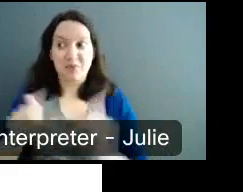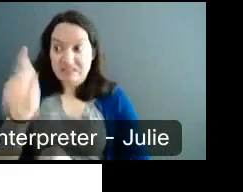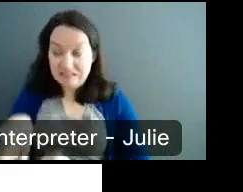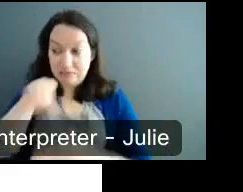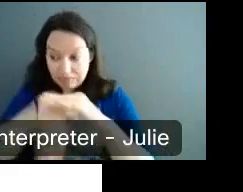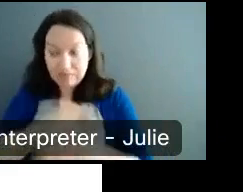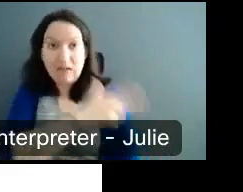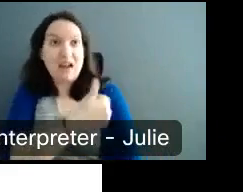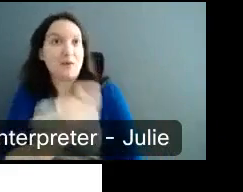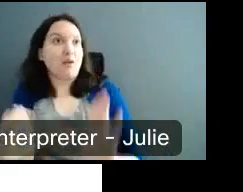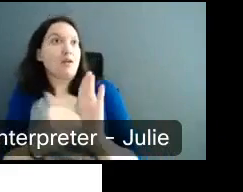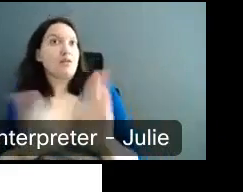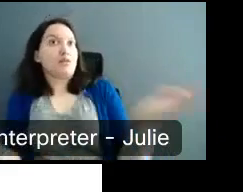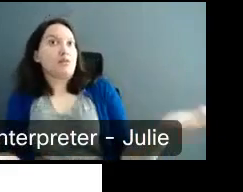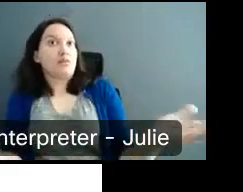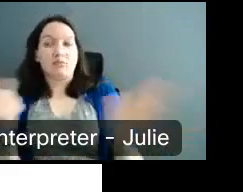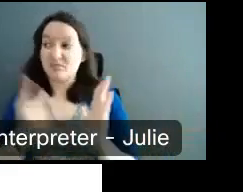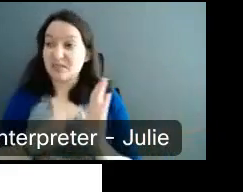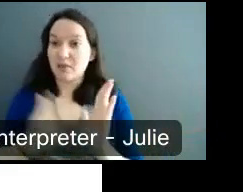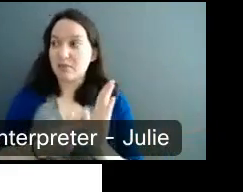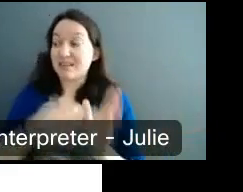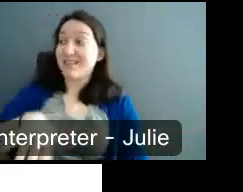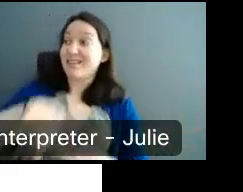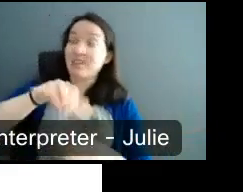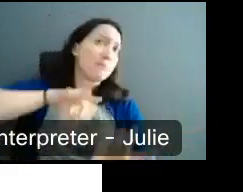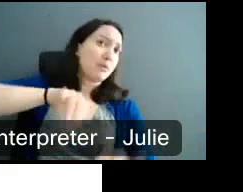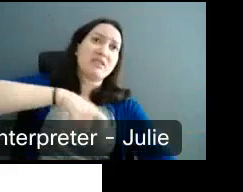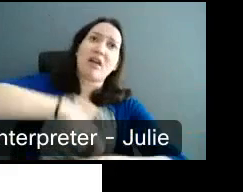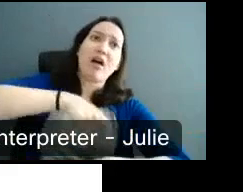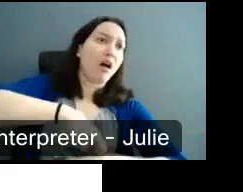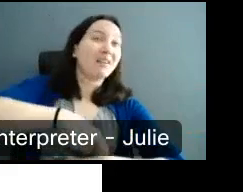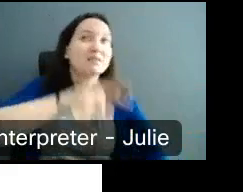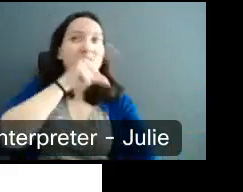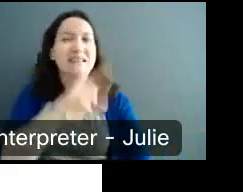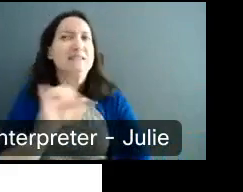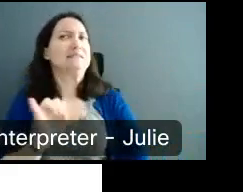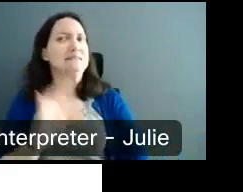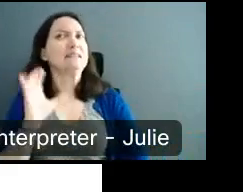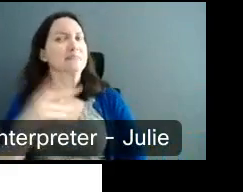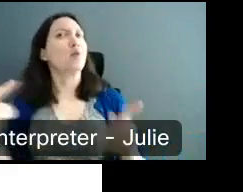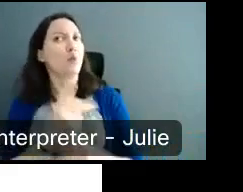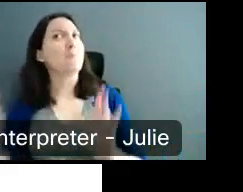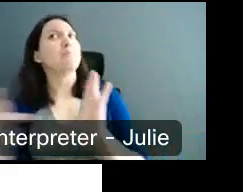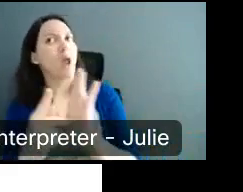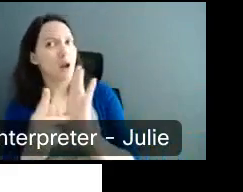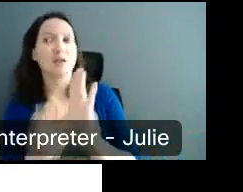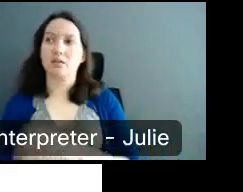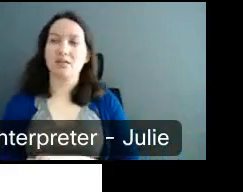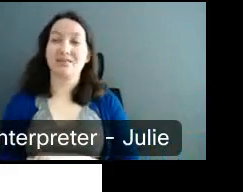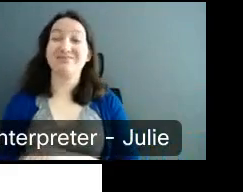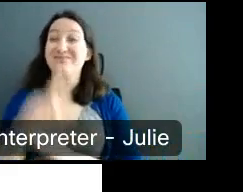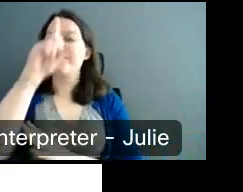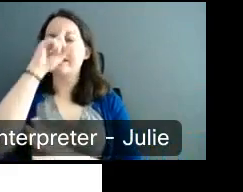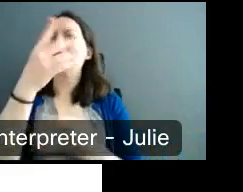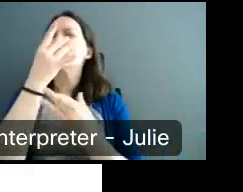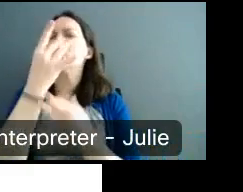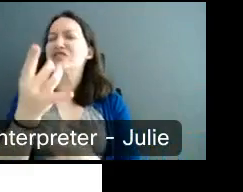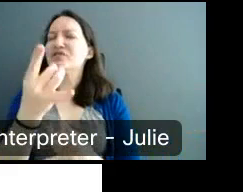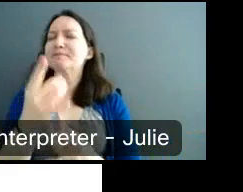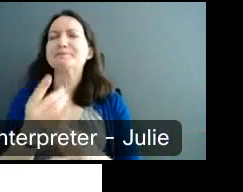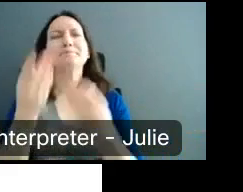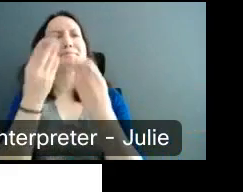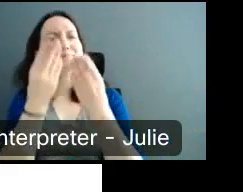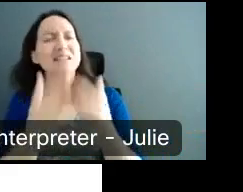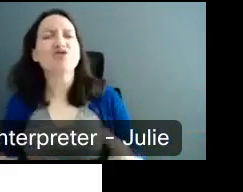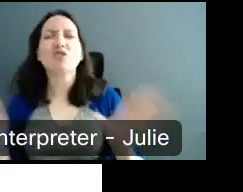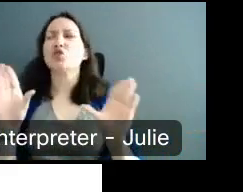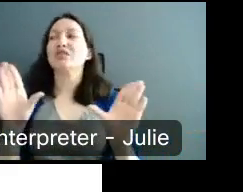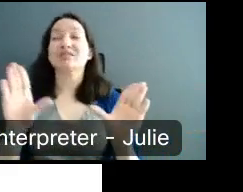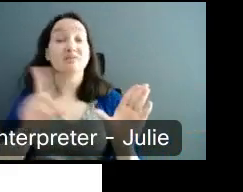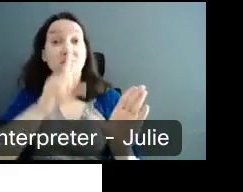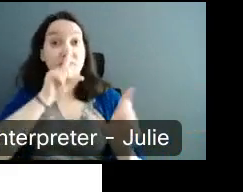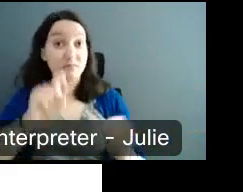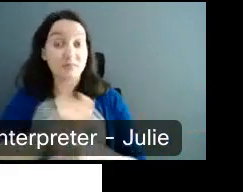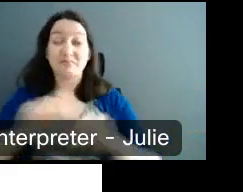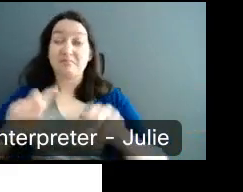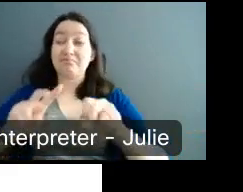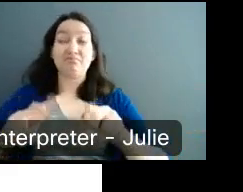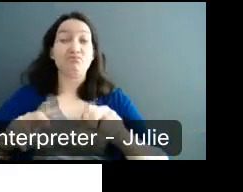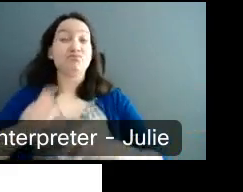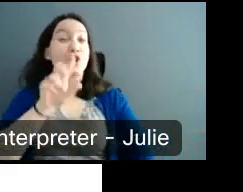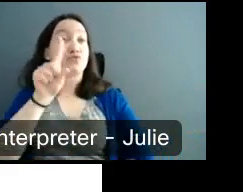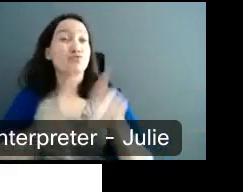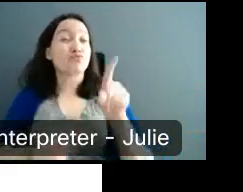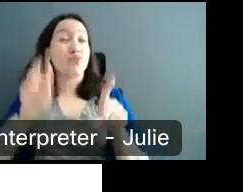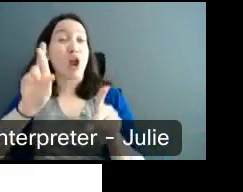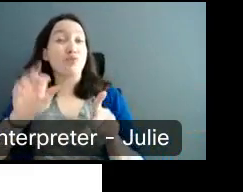Right. And sometimes they left at the right moments and they really need to come back. But I I think it's interesting that in general, when they when they've done the real rigorous randomized interventions no difference.